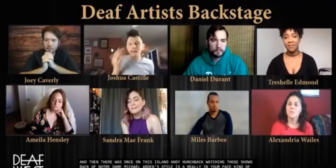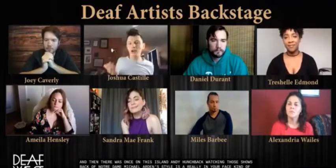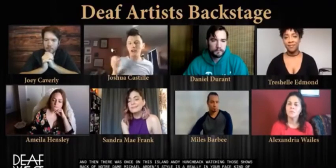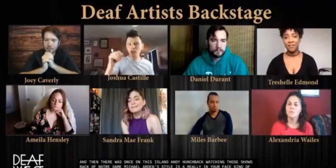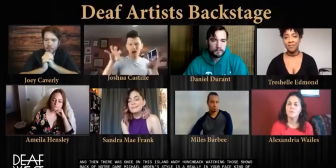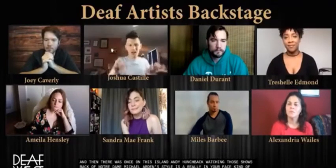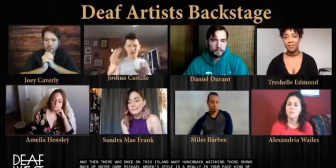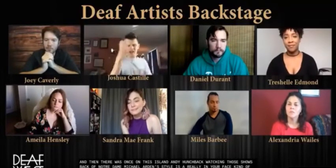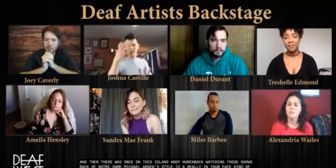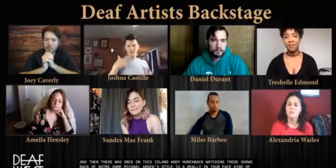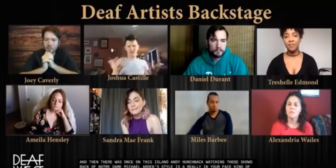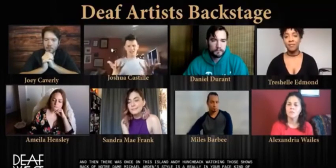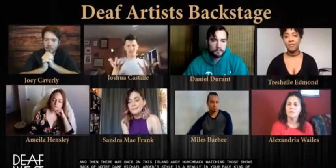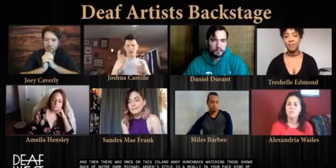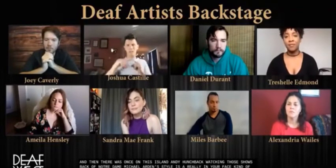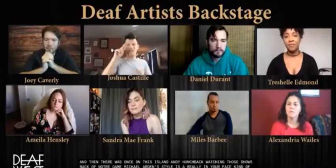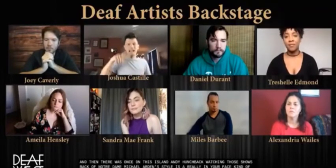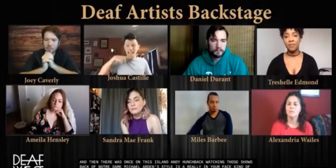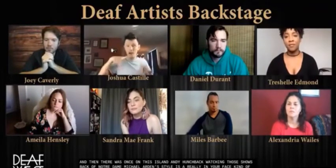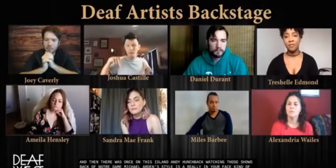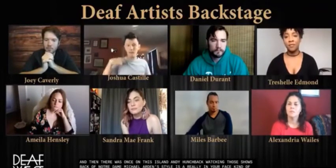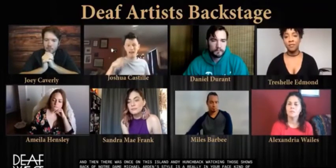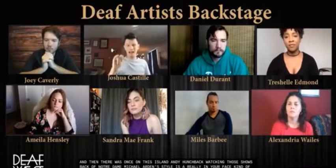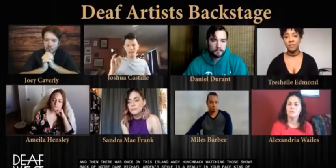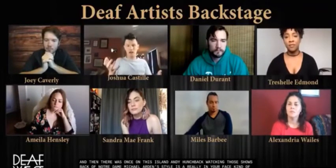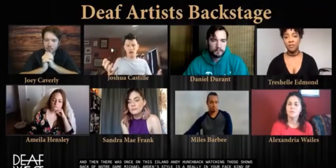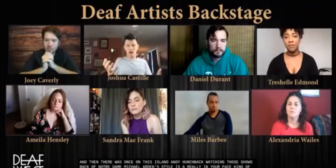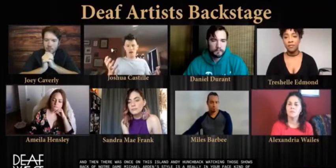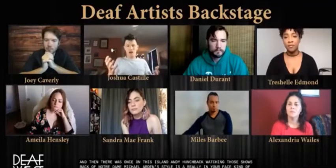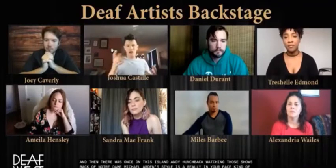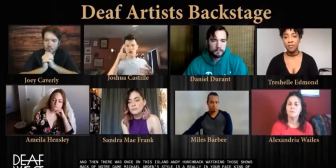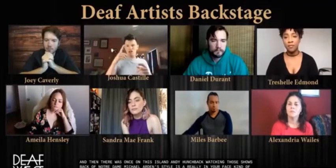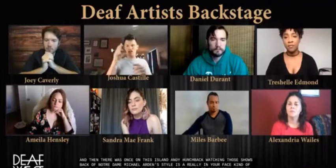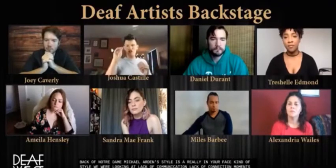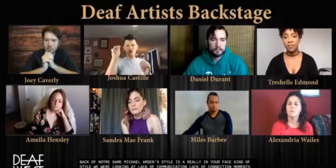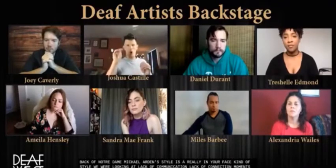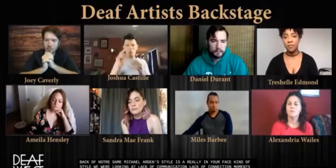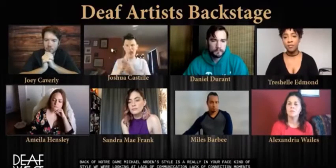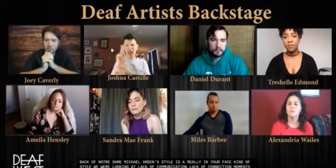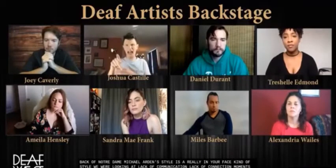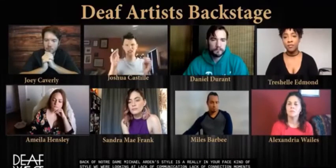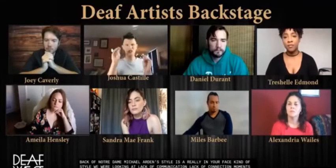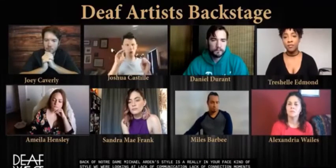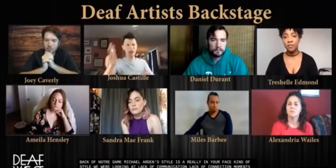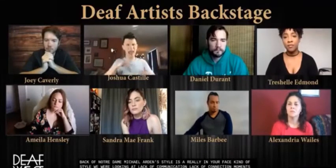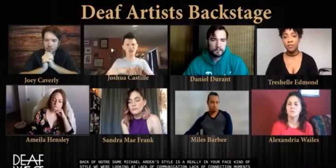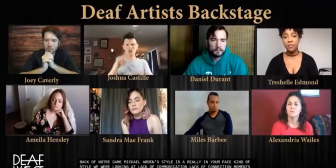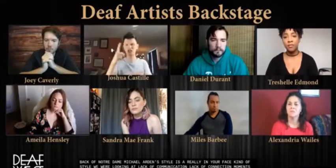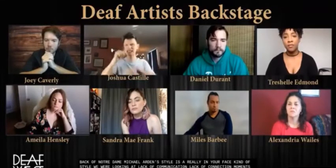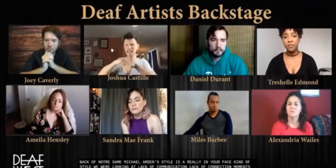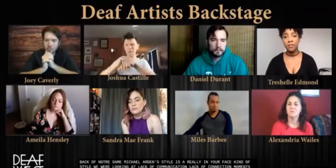we don't have to go to a theater to have to emotes that emotion, right? We are Deaf people existing in a hearing world.